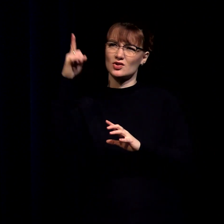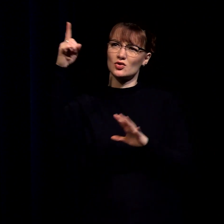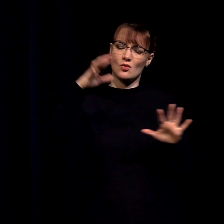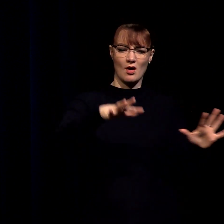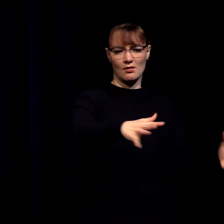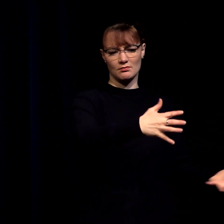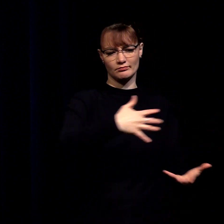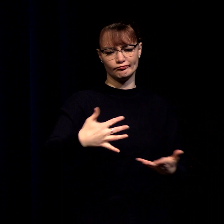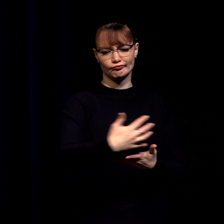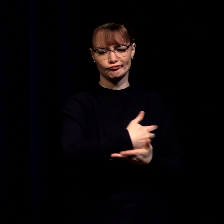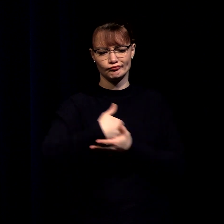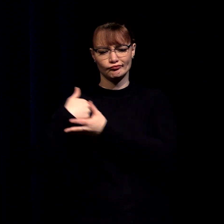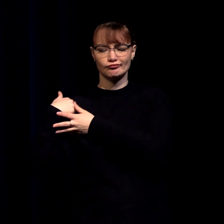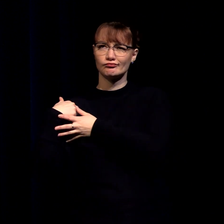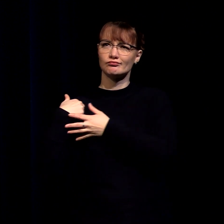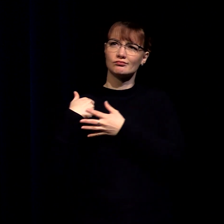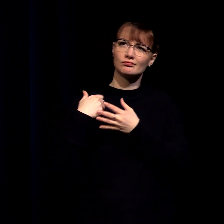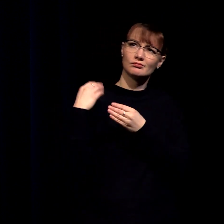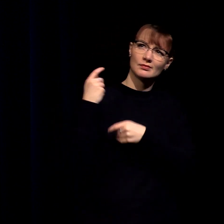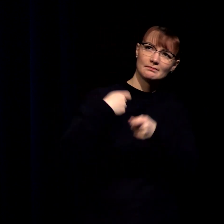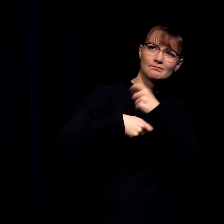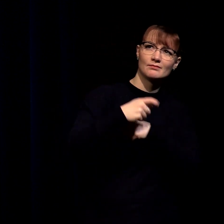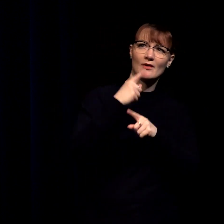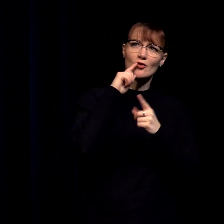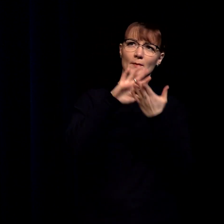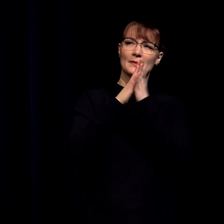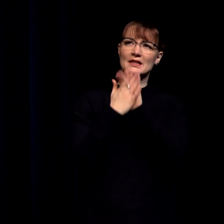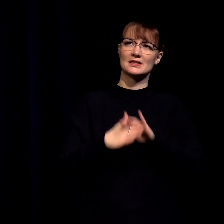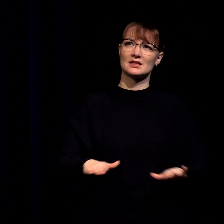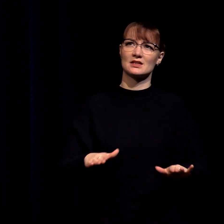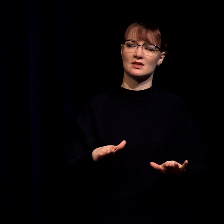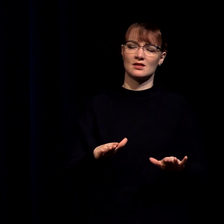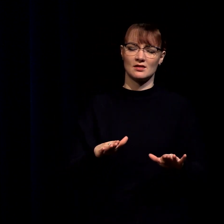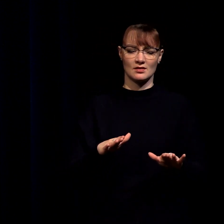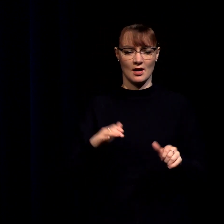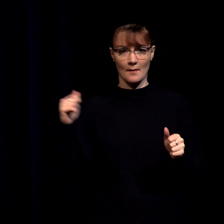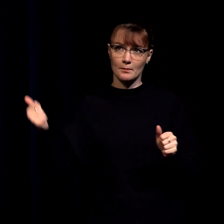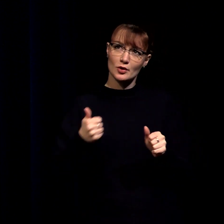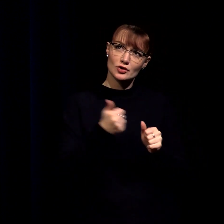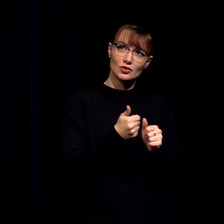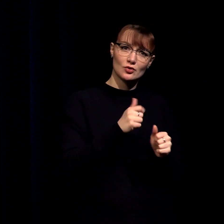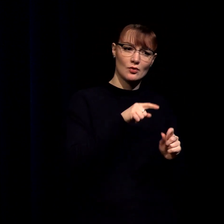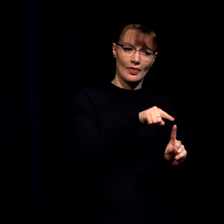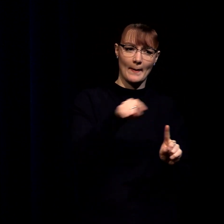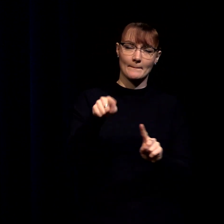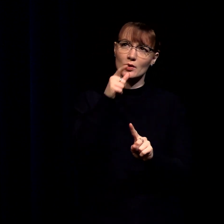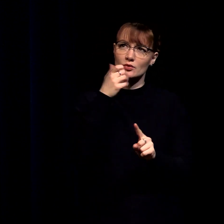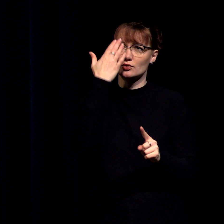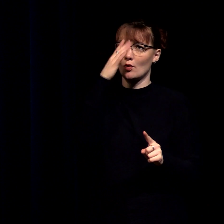of the world right now. Would you be with the people and would you even pursue many of them who don't know you the majority that